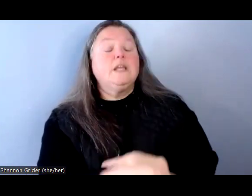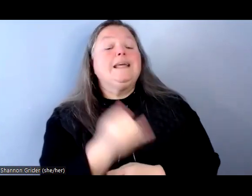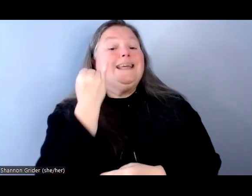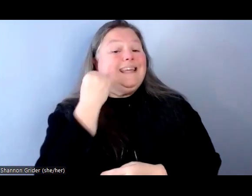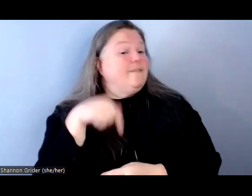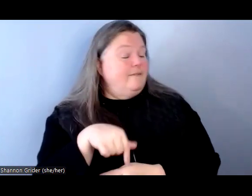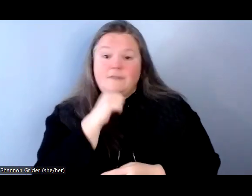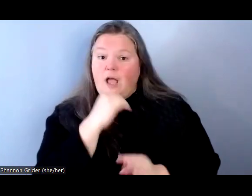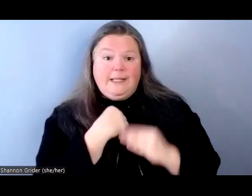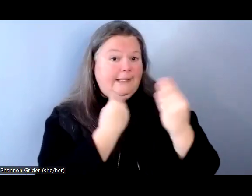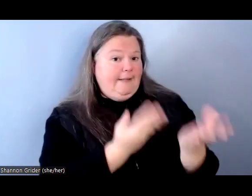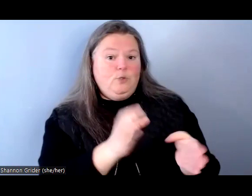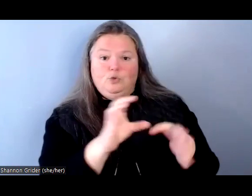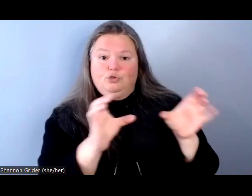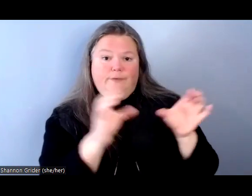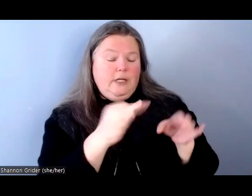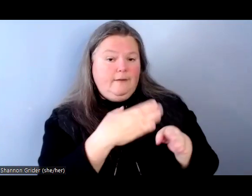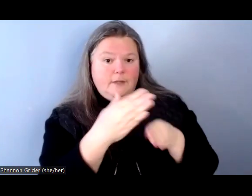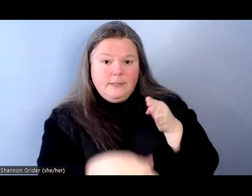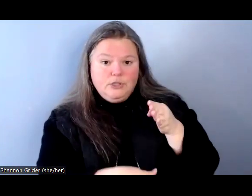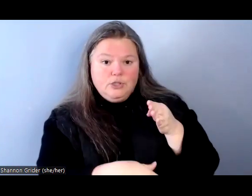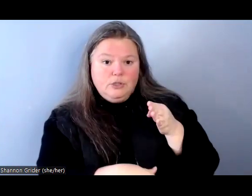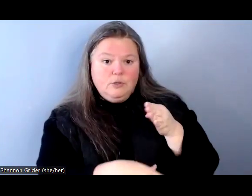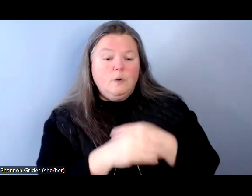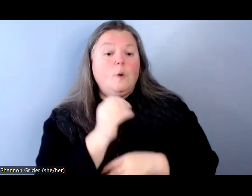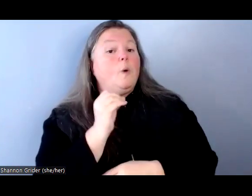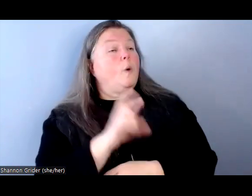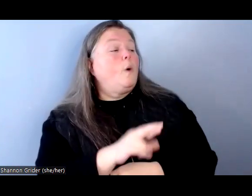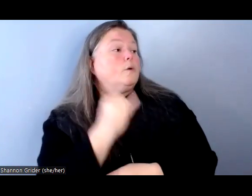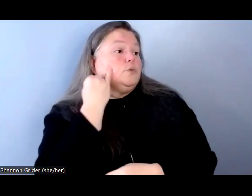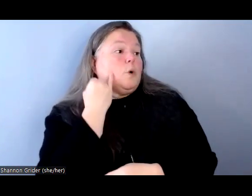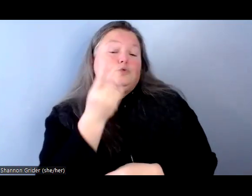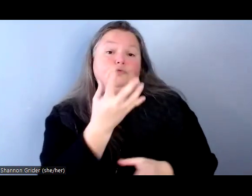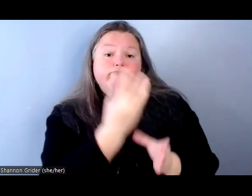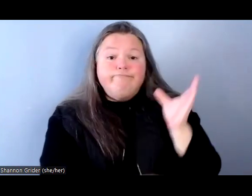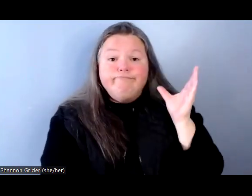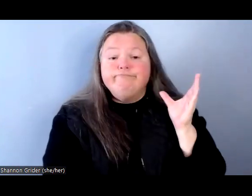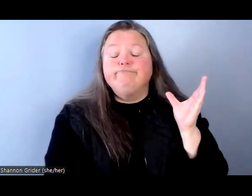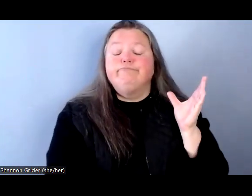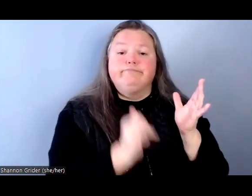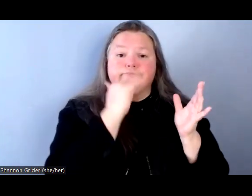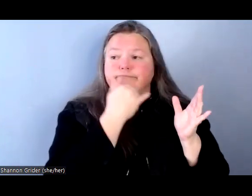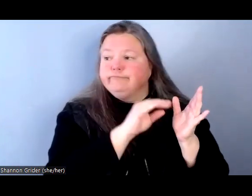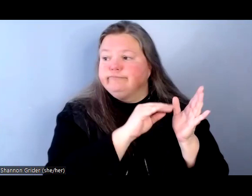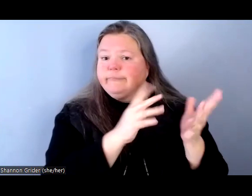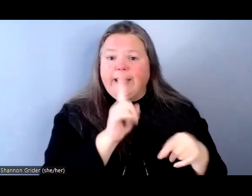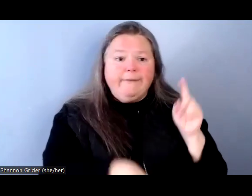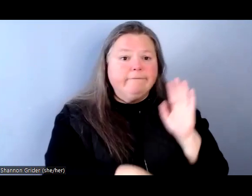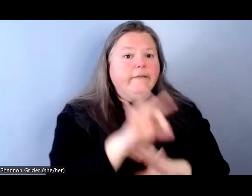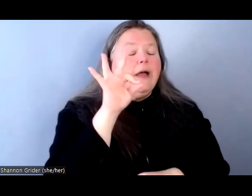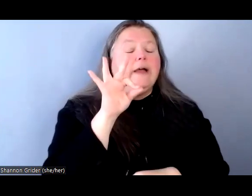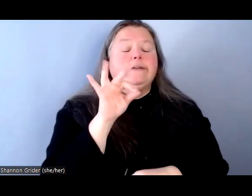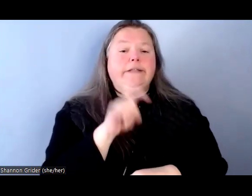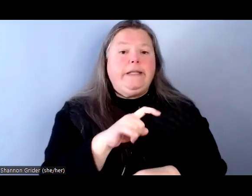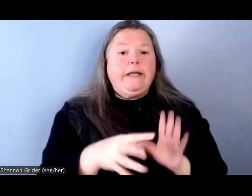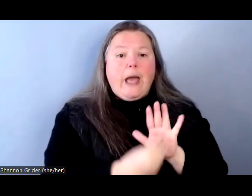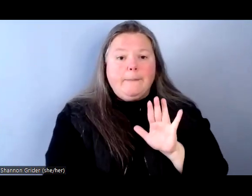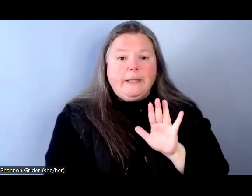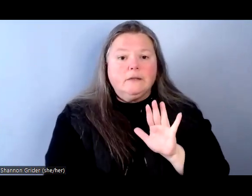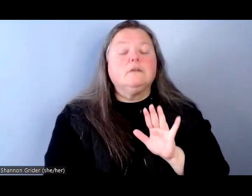If they do not give you one or if you have misplaced it and need